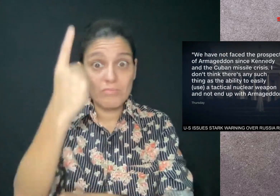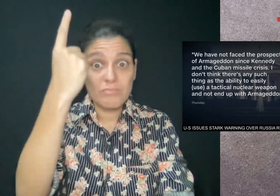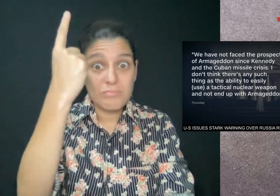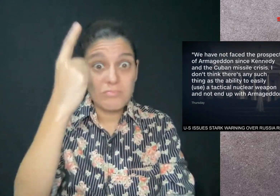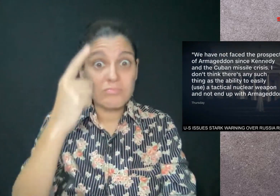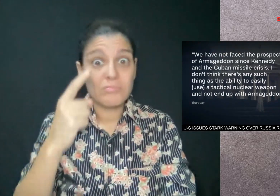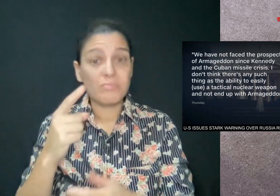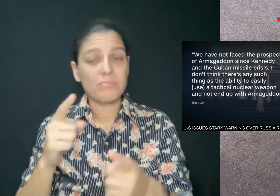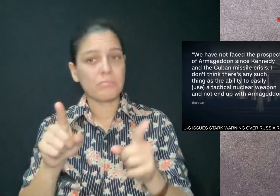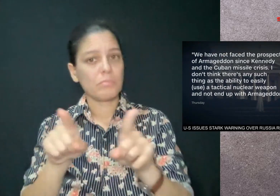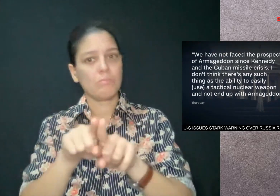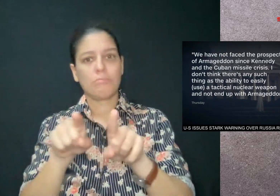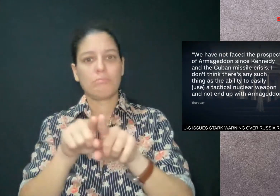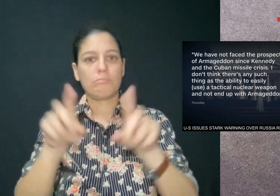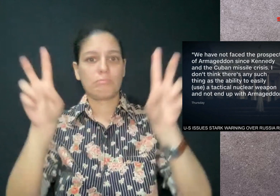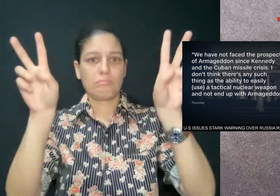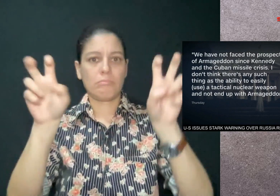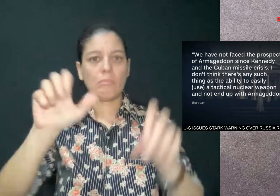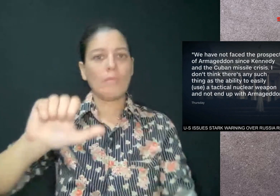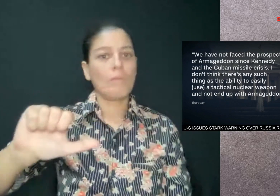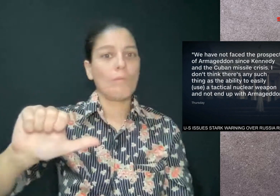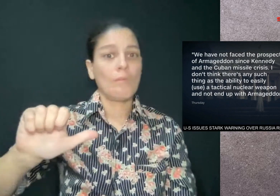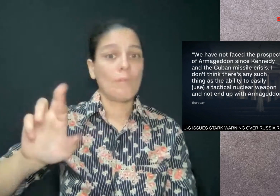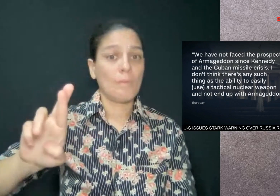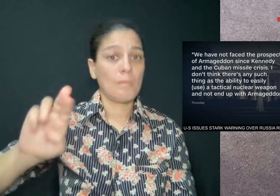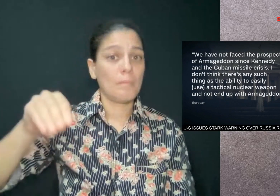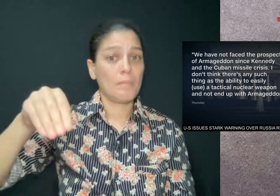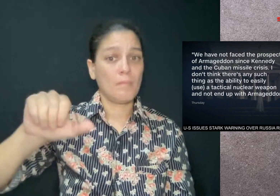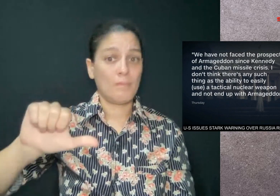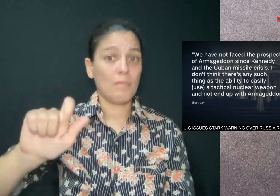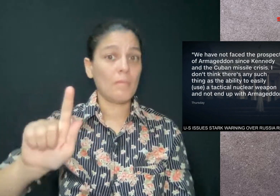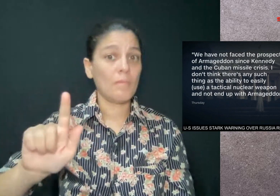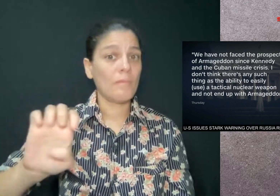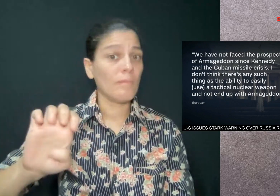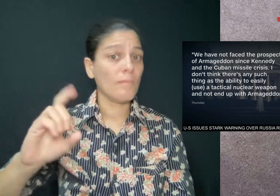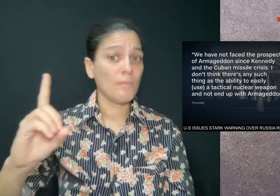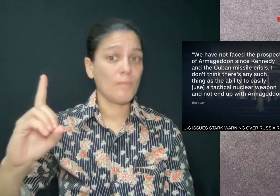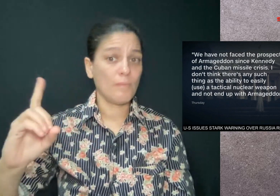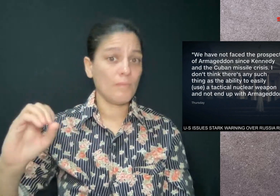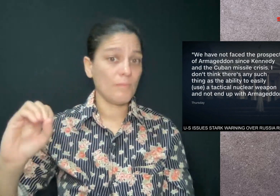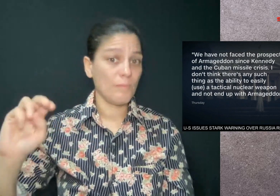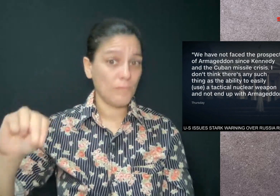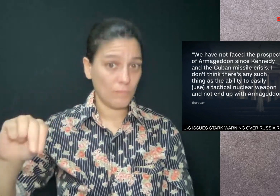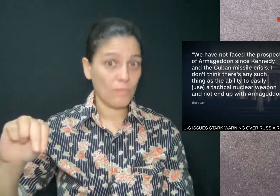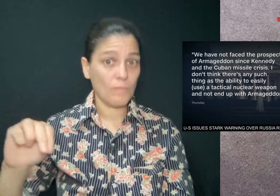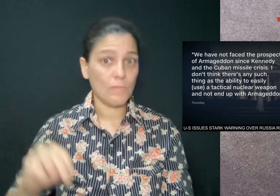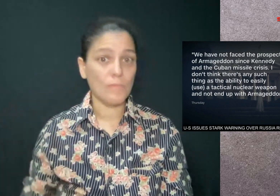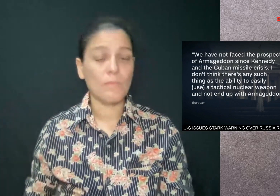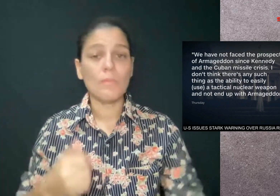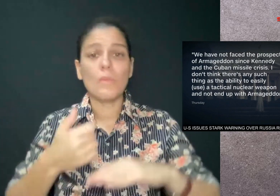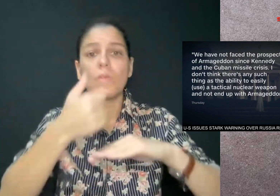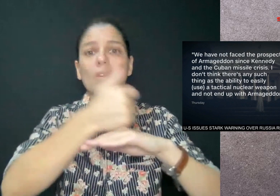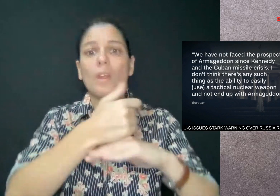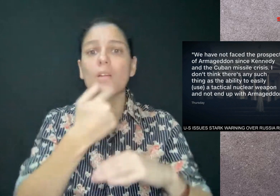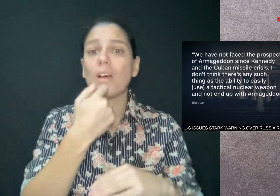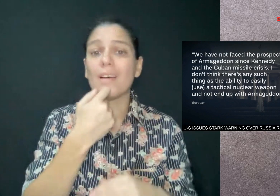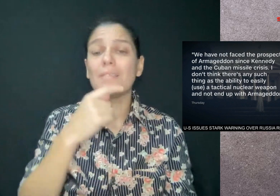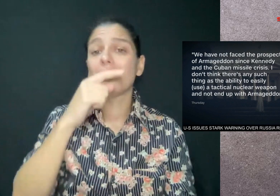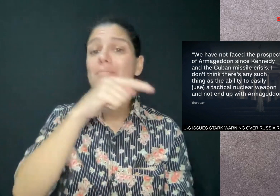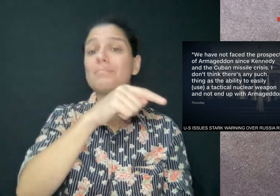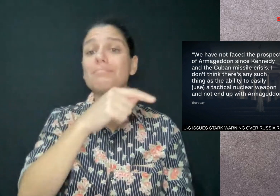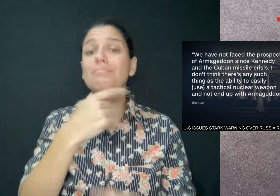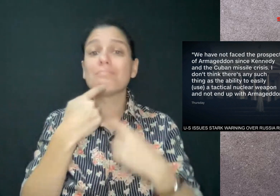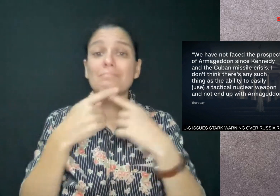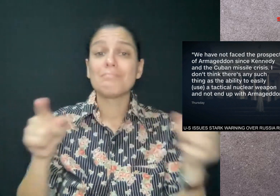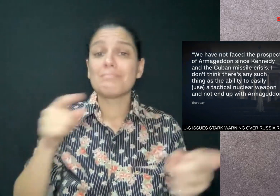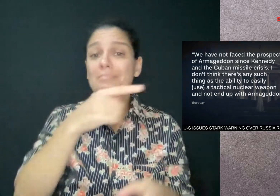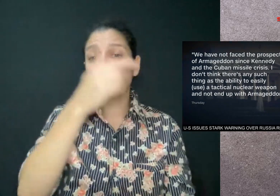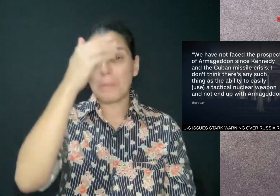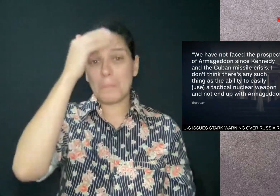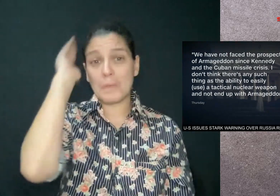he said any nuclear move by Russia could lead to Armageddon